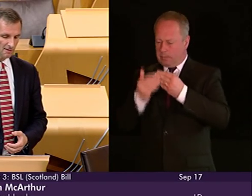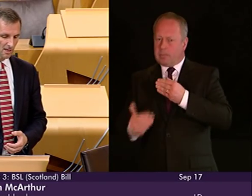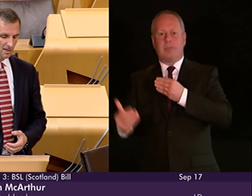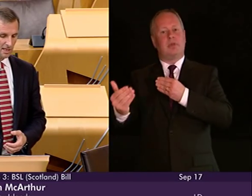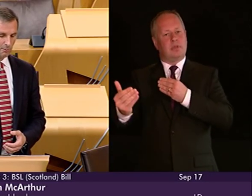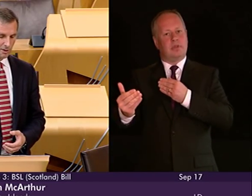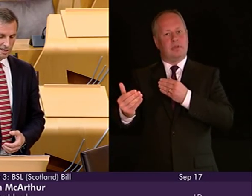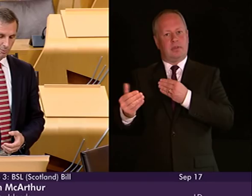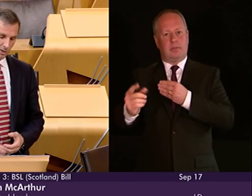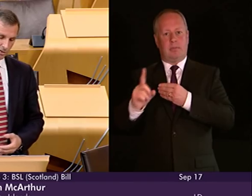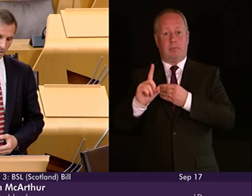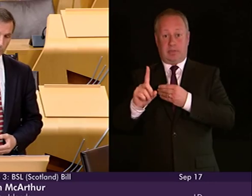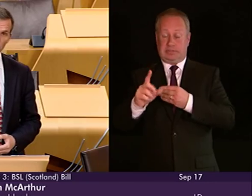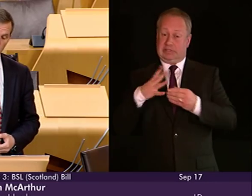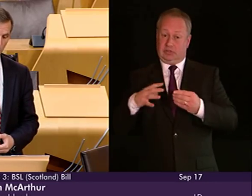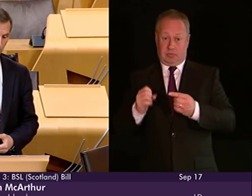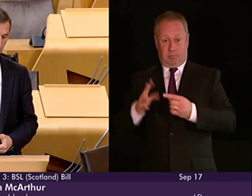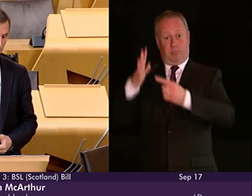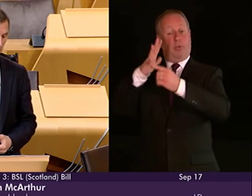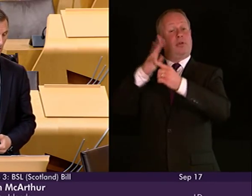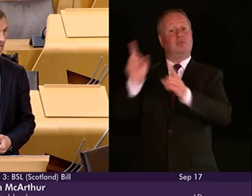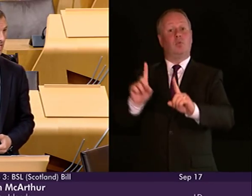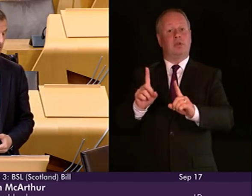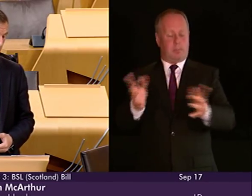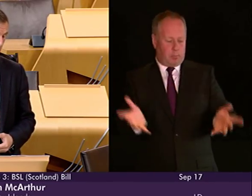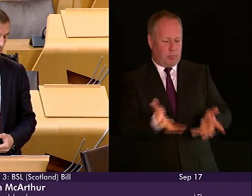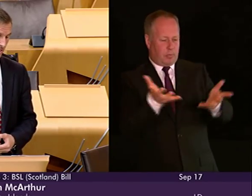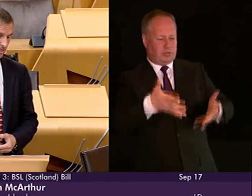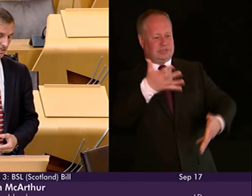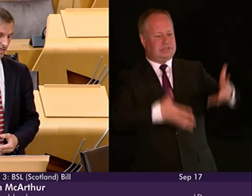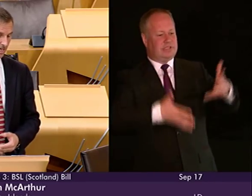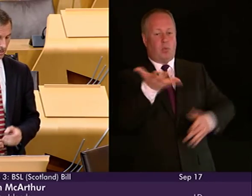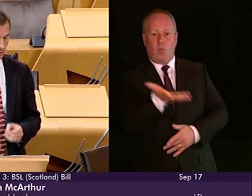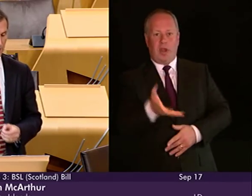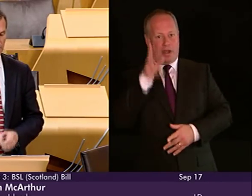we received that they will need to prioritise the promotion of BSL in education settings,